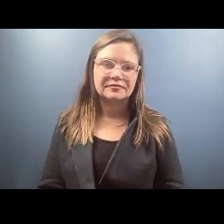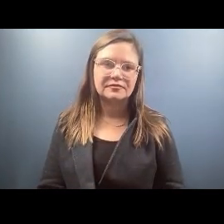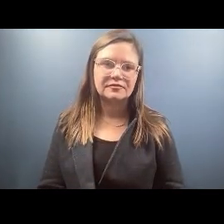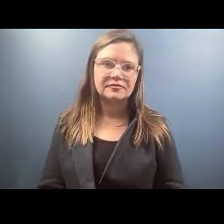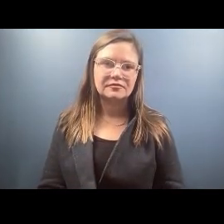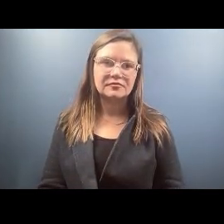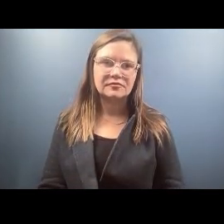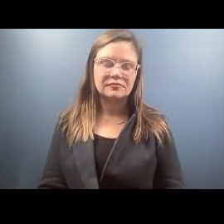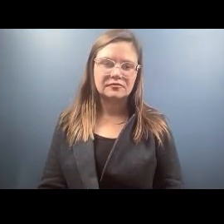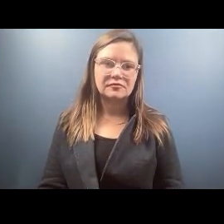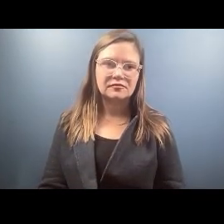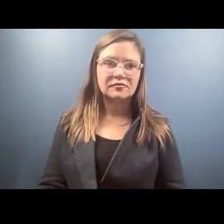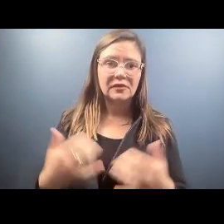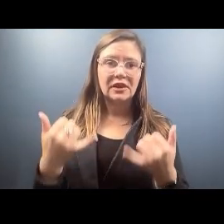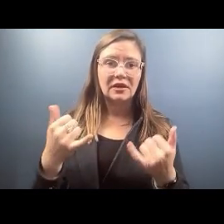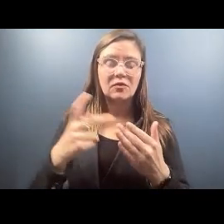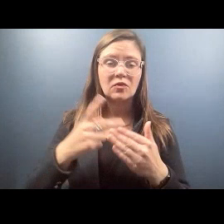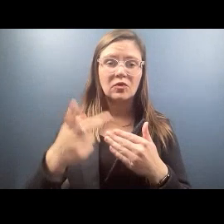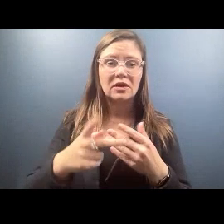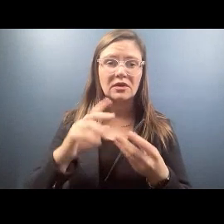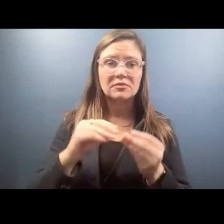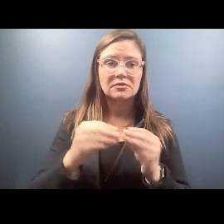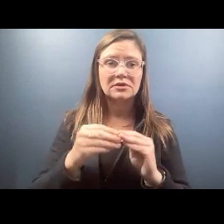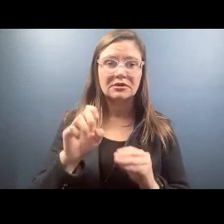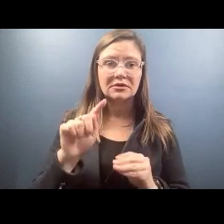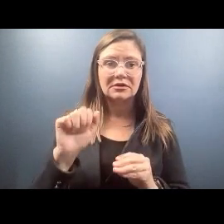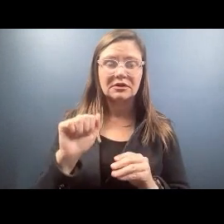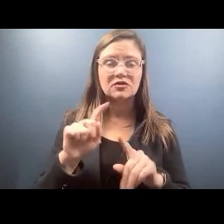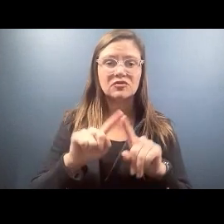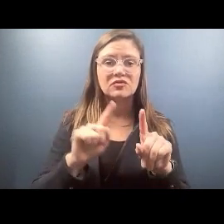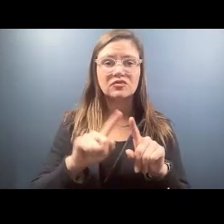Now turning to program data, there are lots of different sources of of